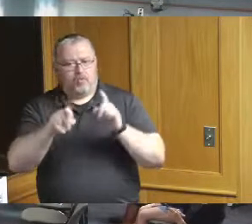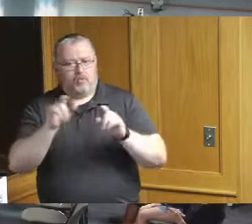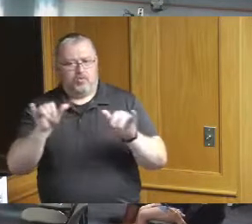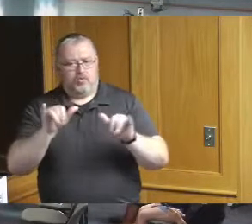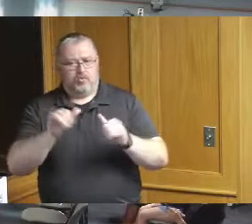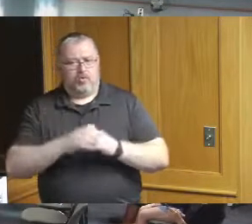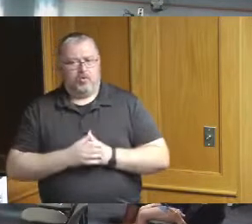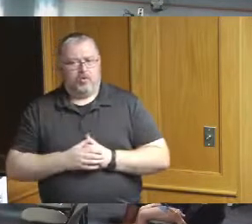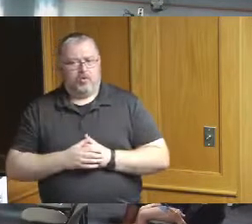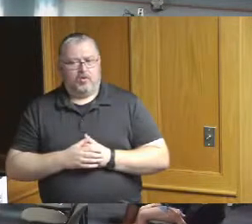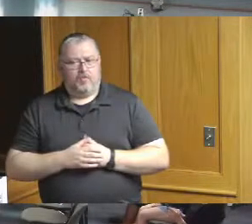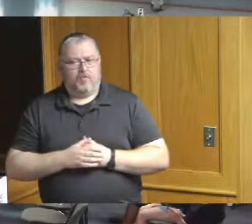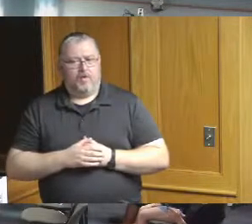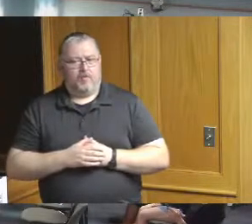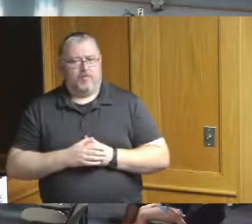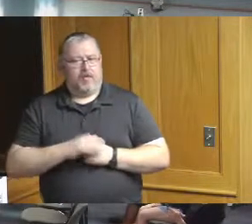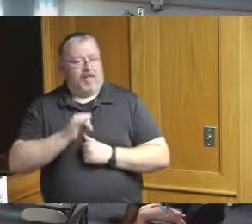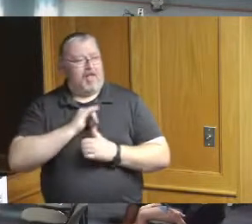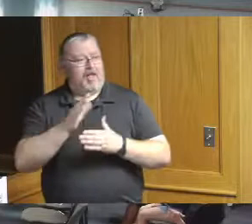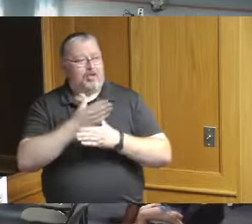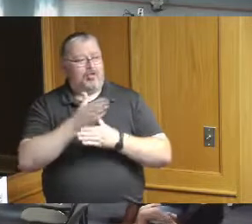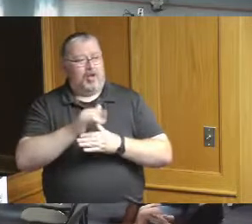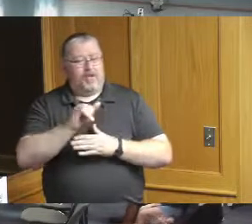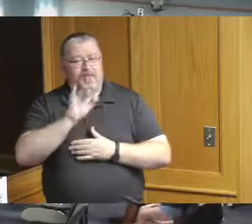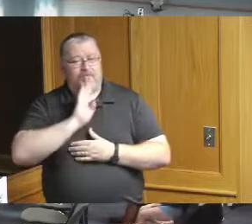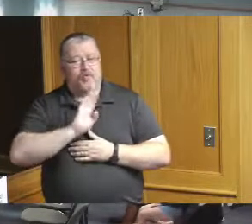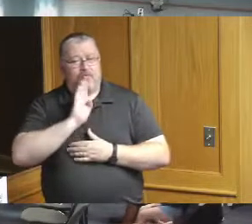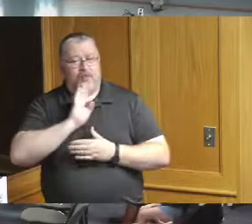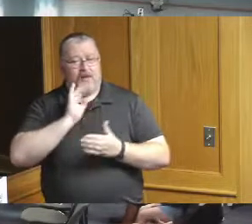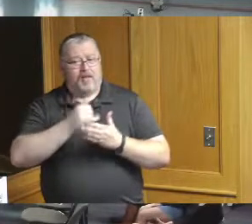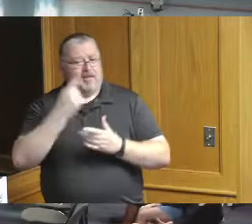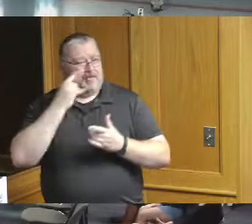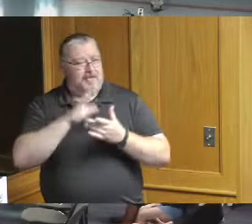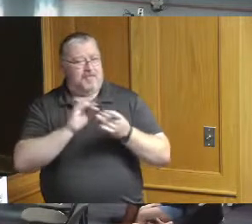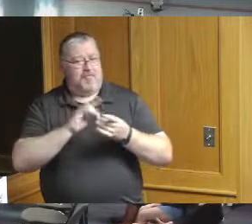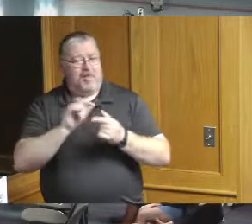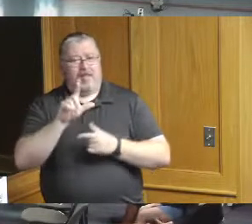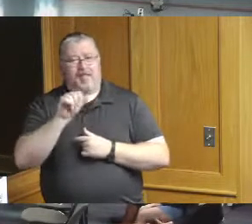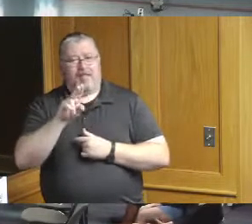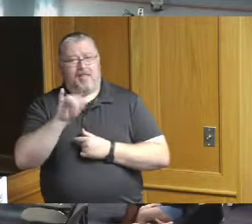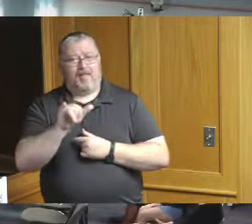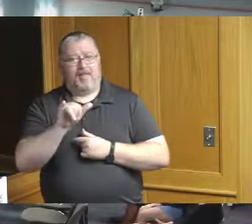um you know i i share the frustration that we just went through a levy cycle expected